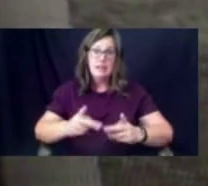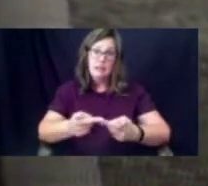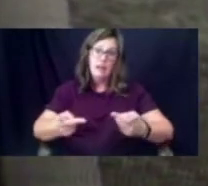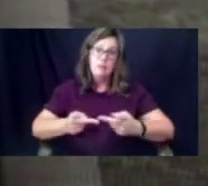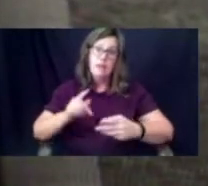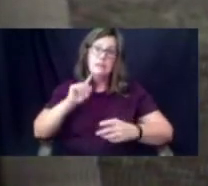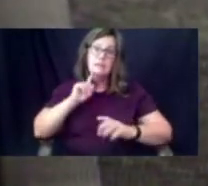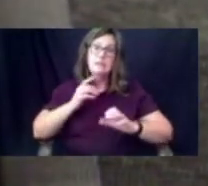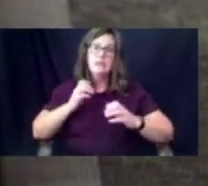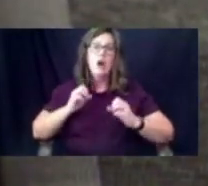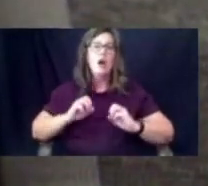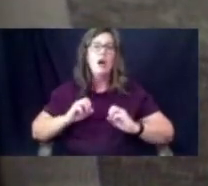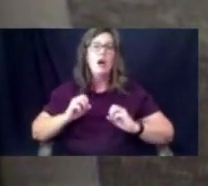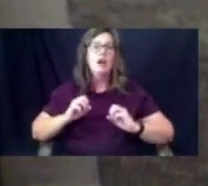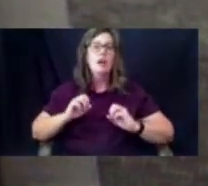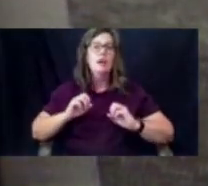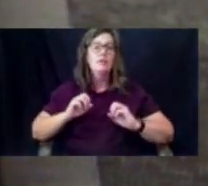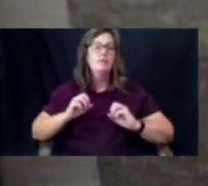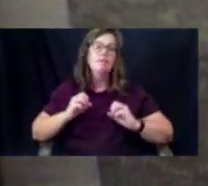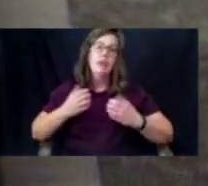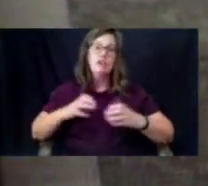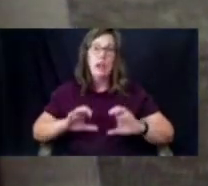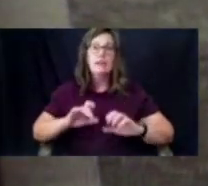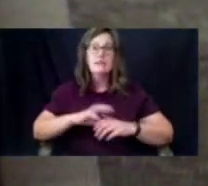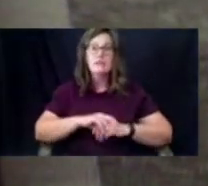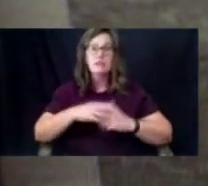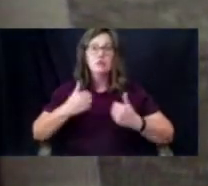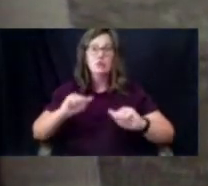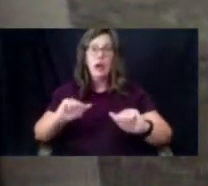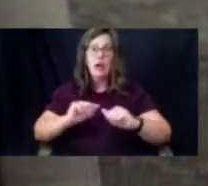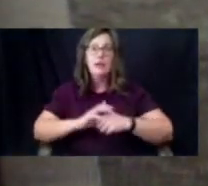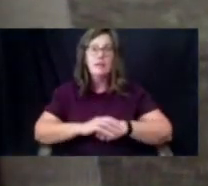um church clarity that kind of gives you some feedback on different communities what they might